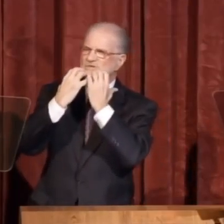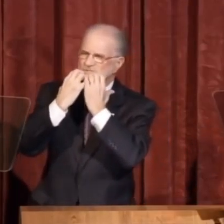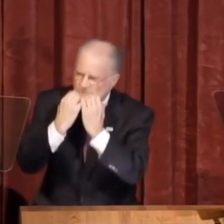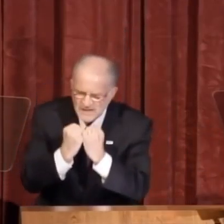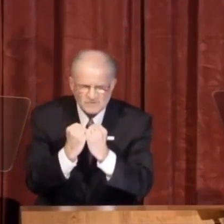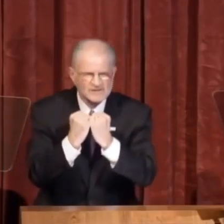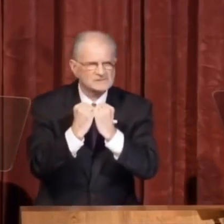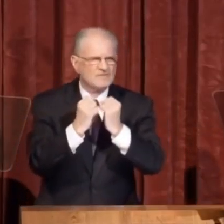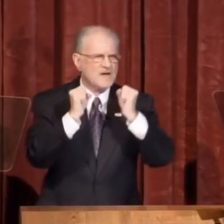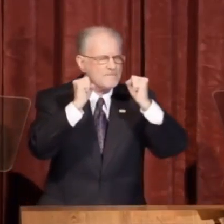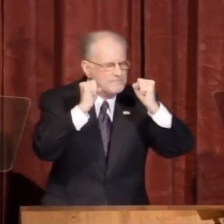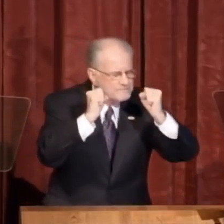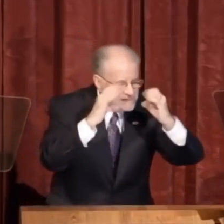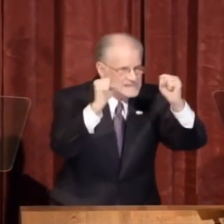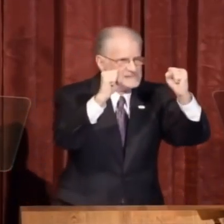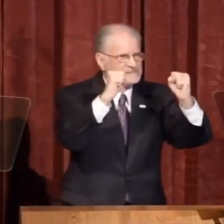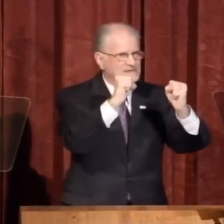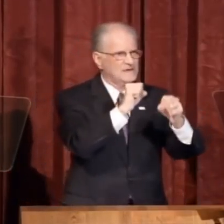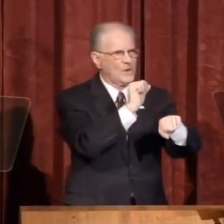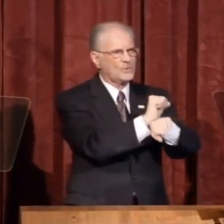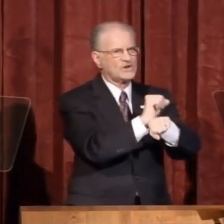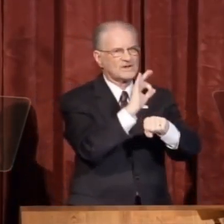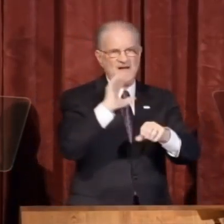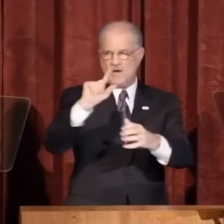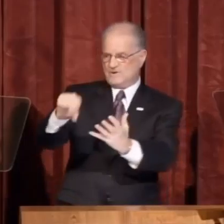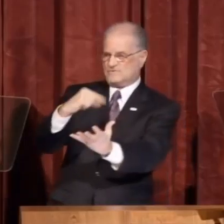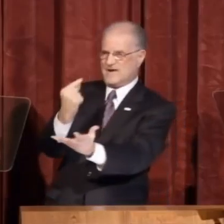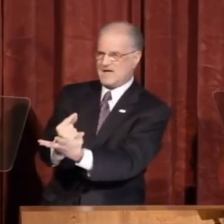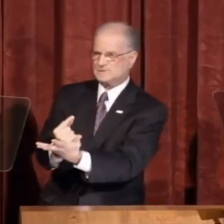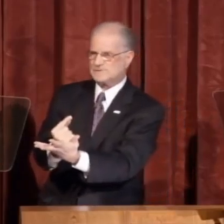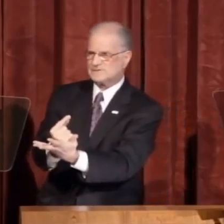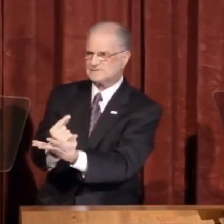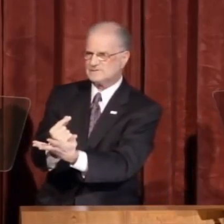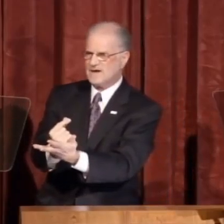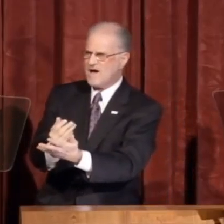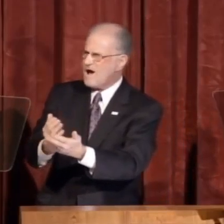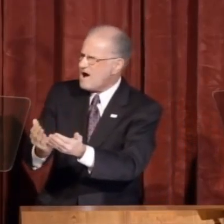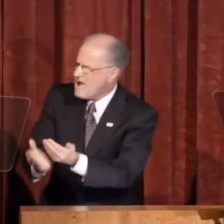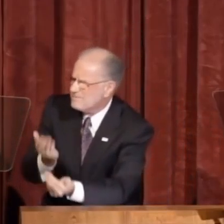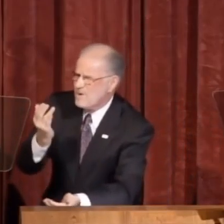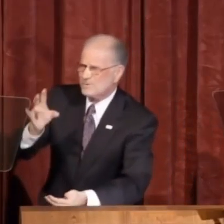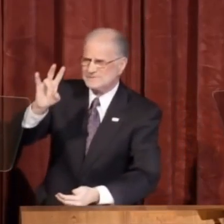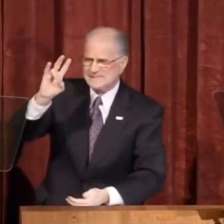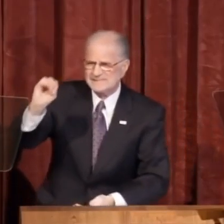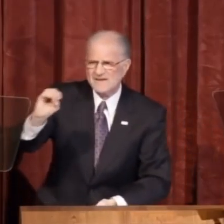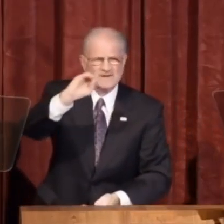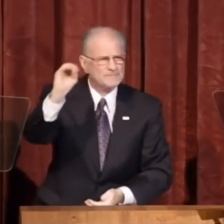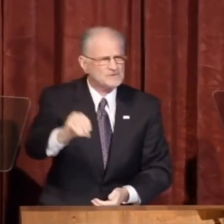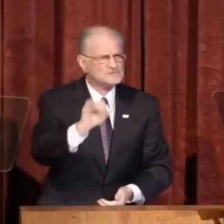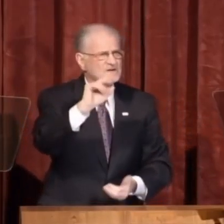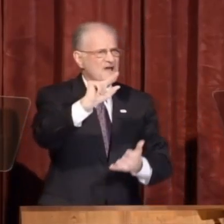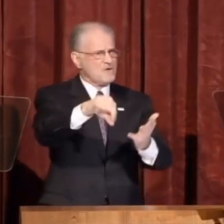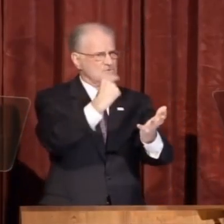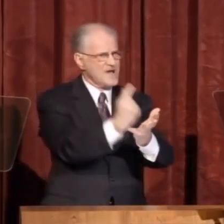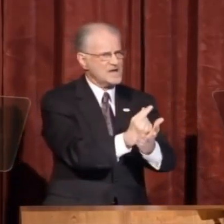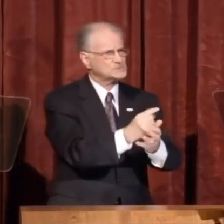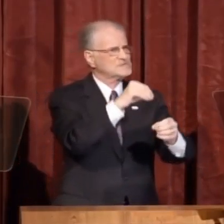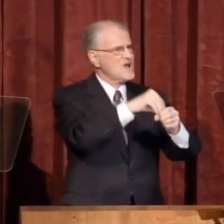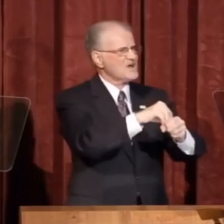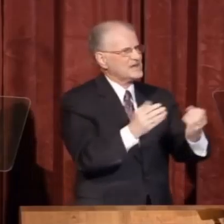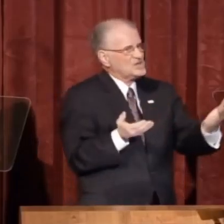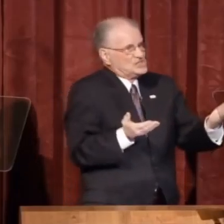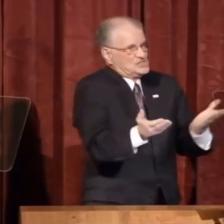Reverend King reminds us that "no work is insignificant."